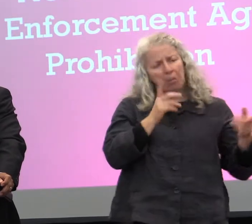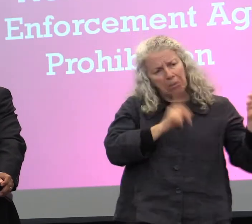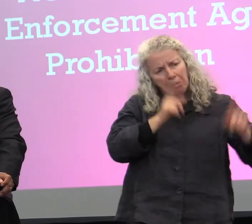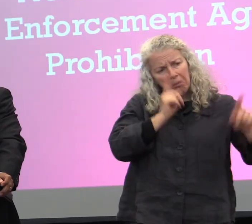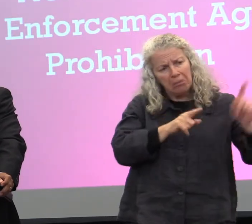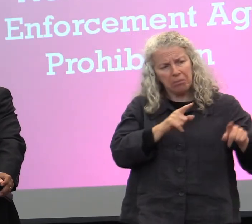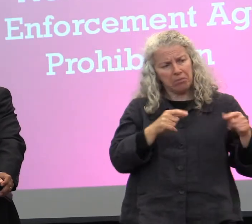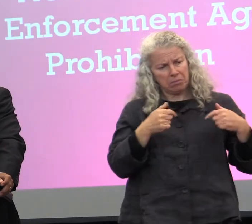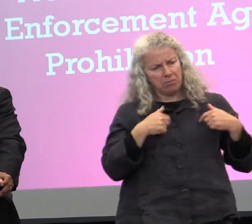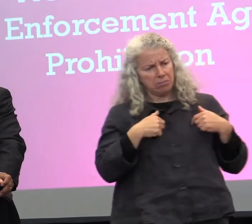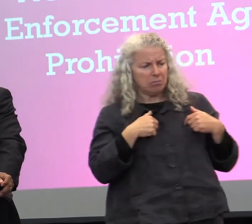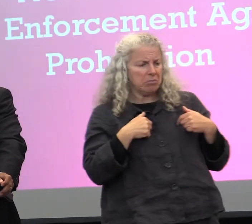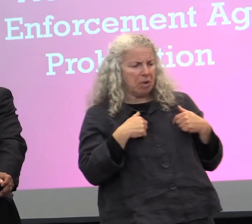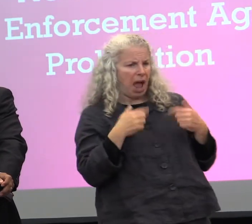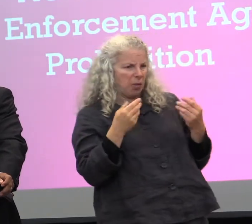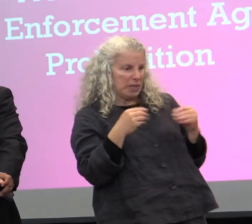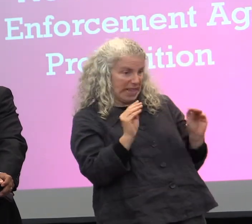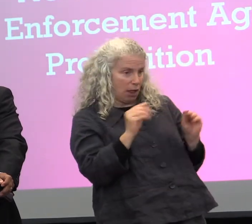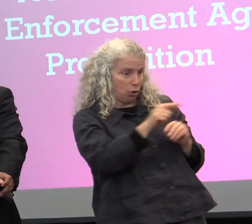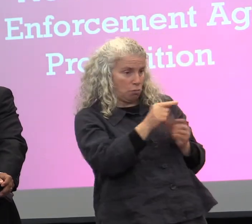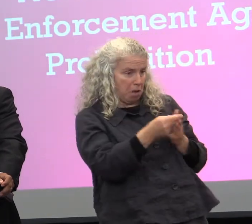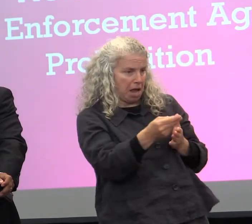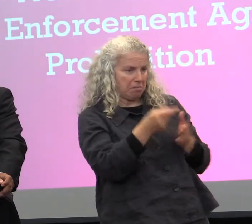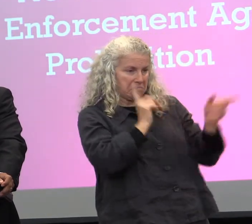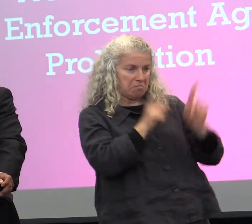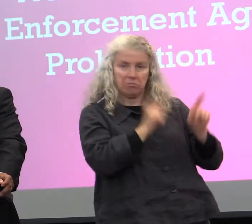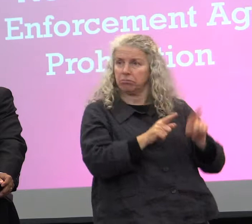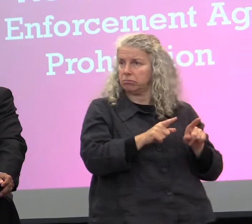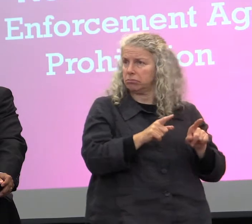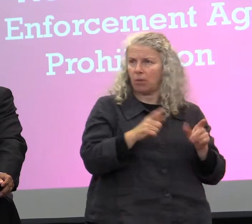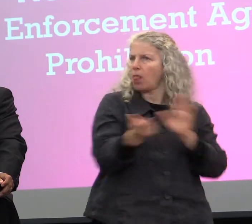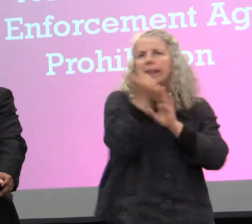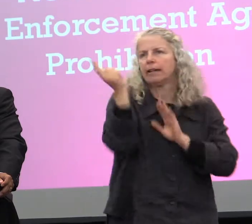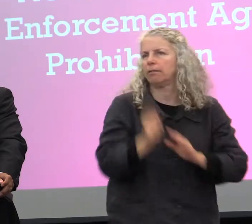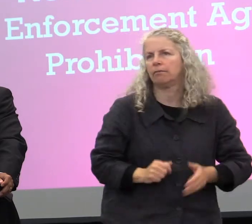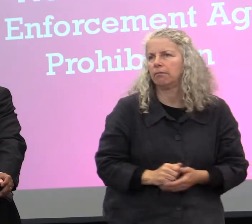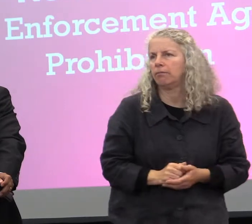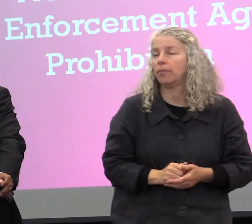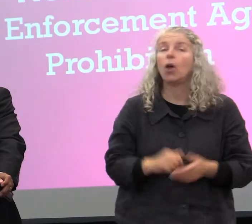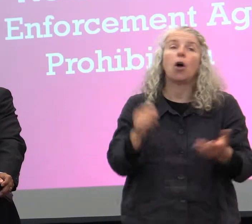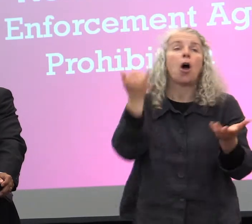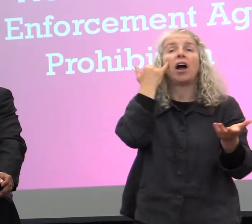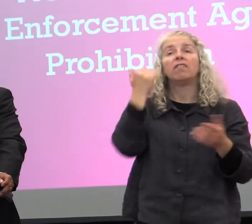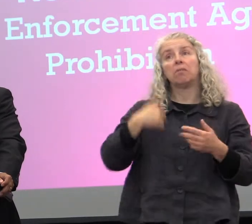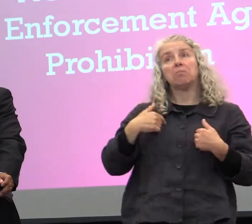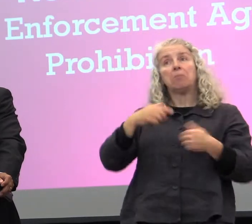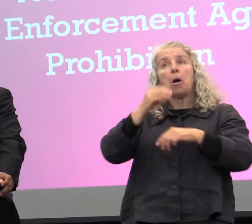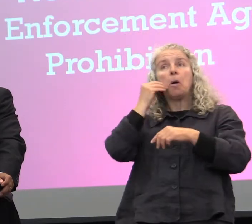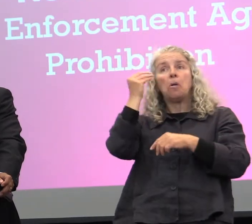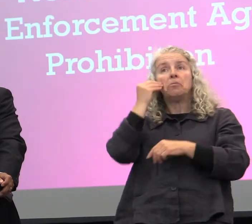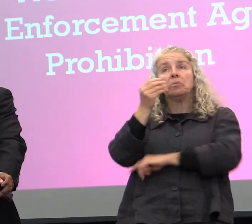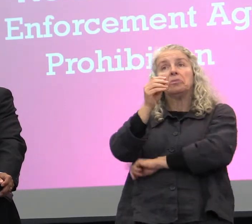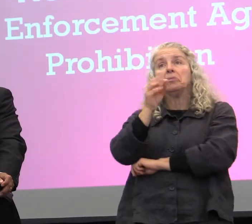to exchange products, or for someone to merely use a particular product.